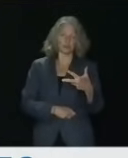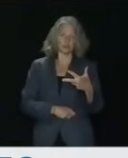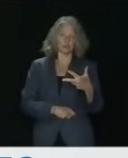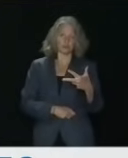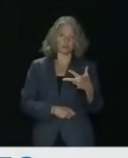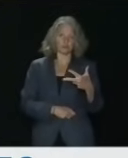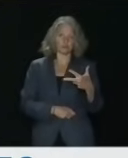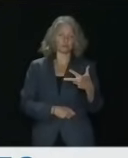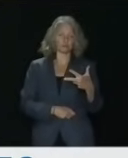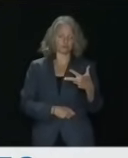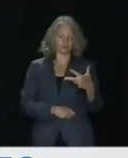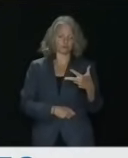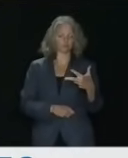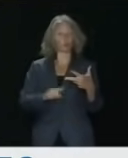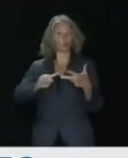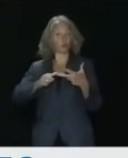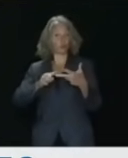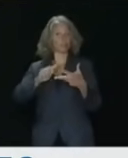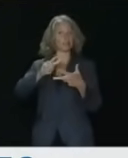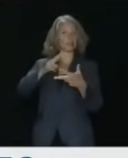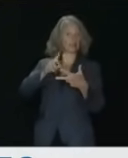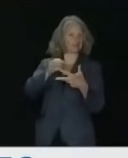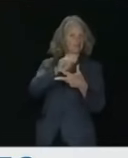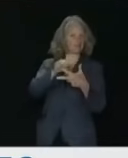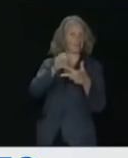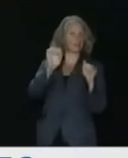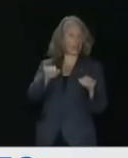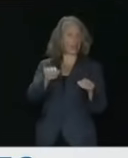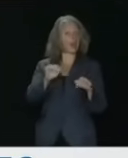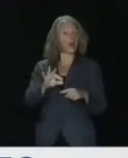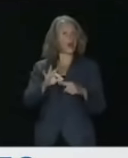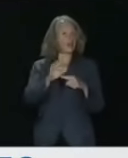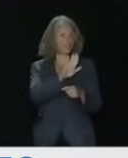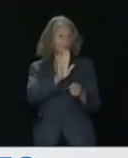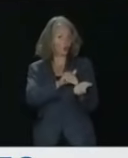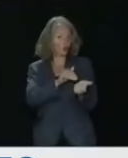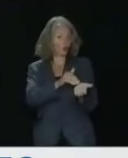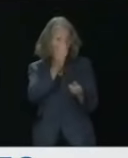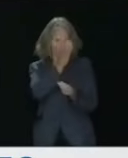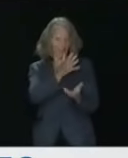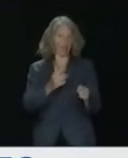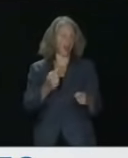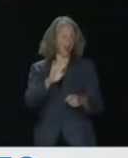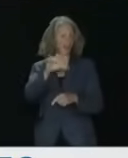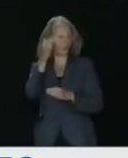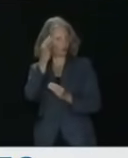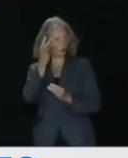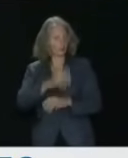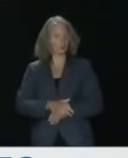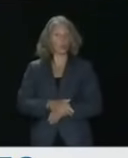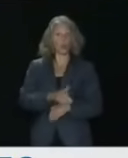VACCINE OR AN MRNA.